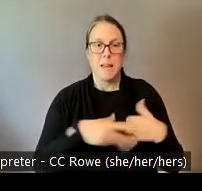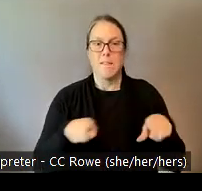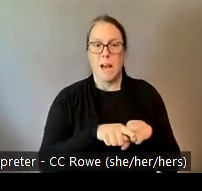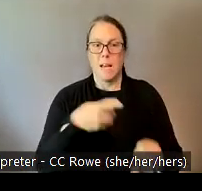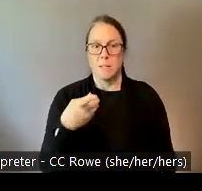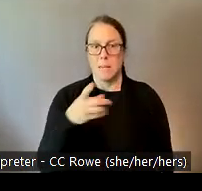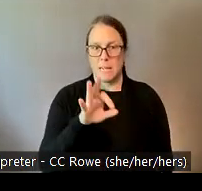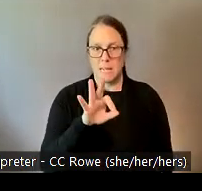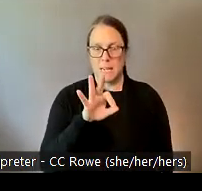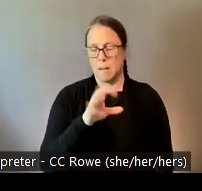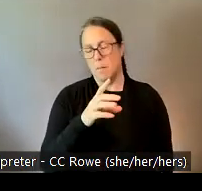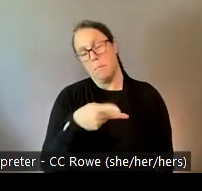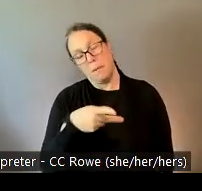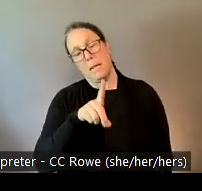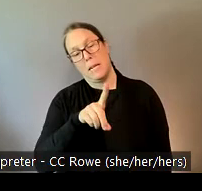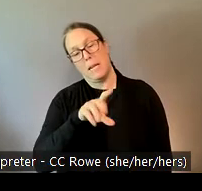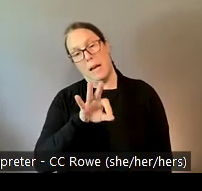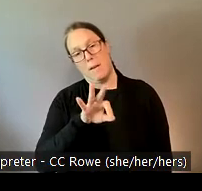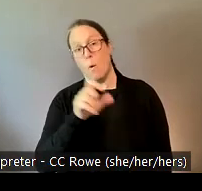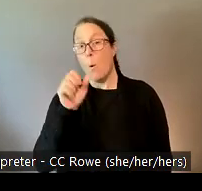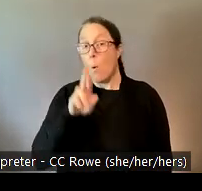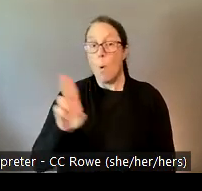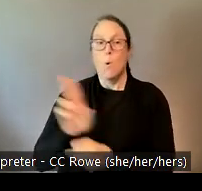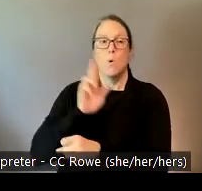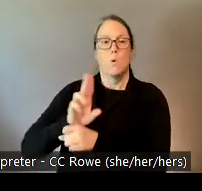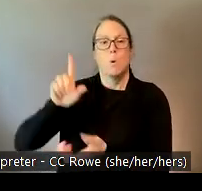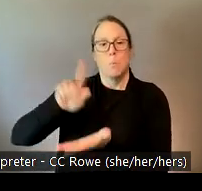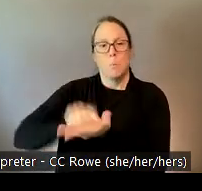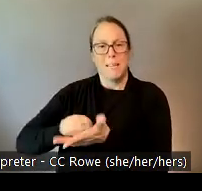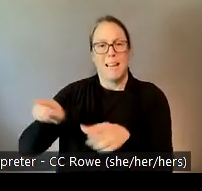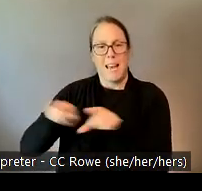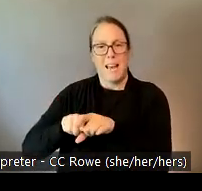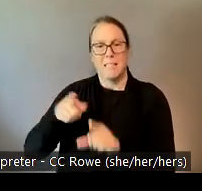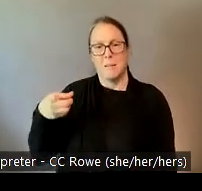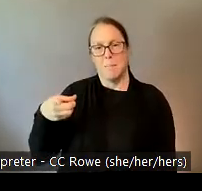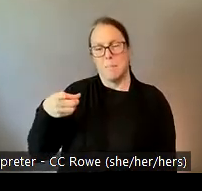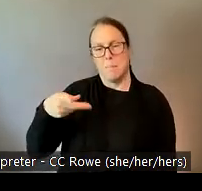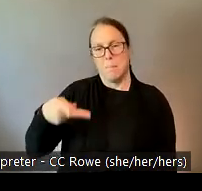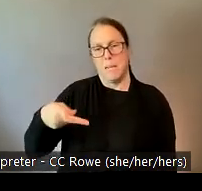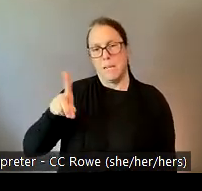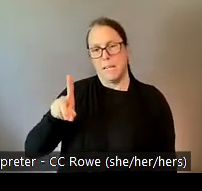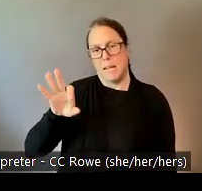or to use the print as PDF option found in most Word processors.